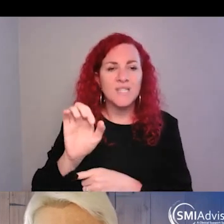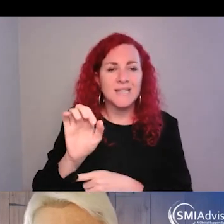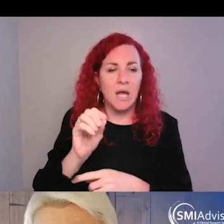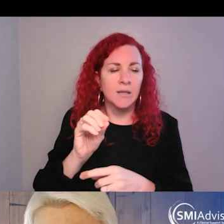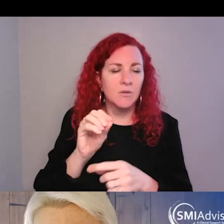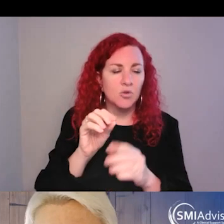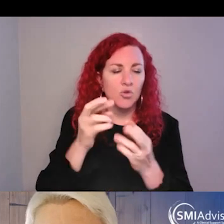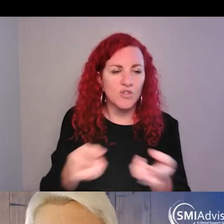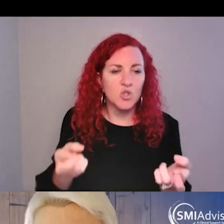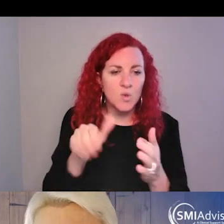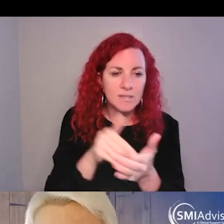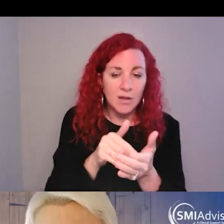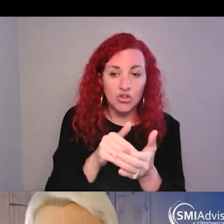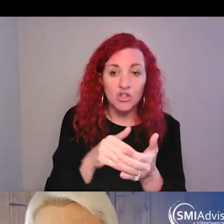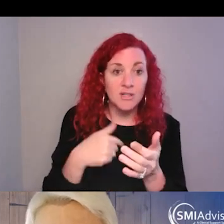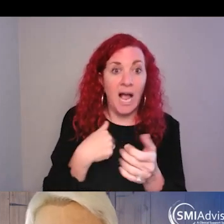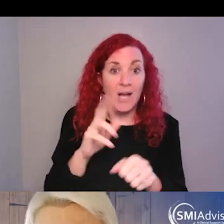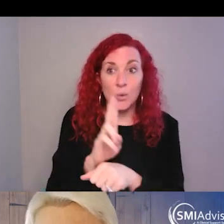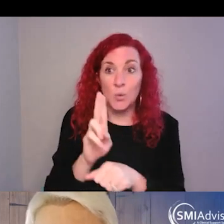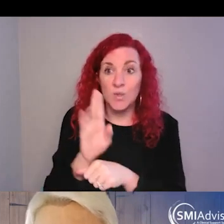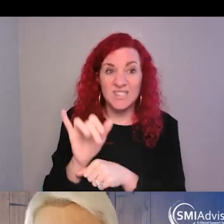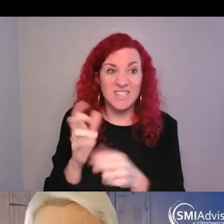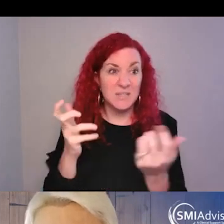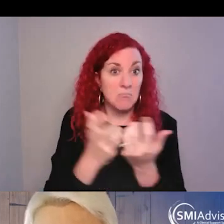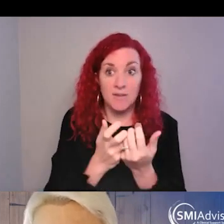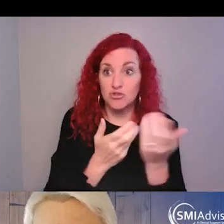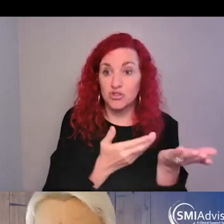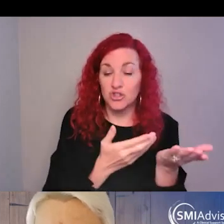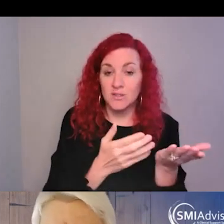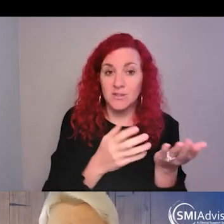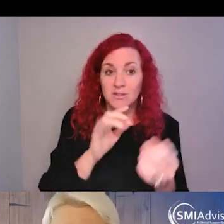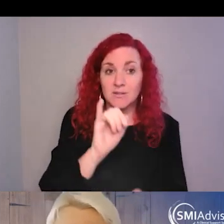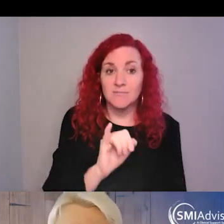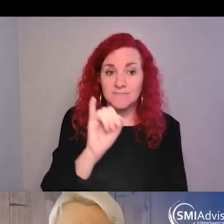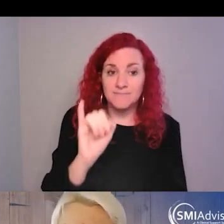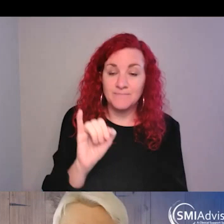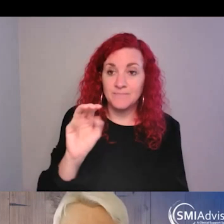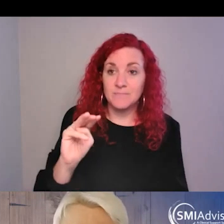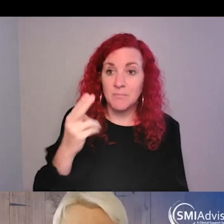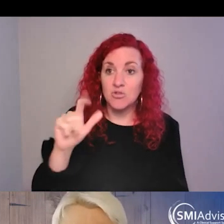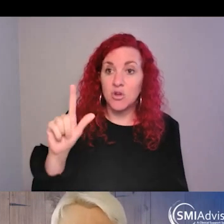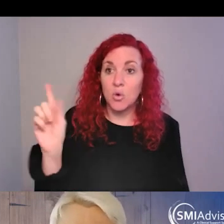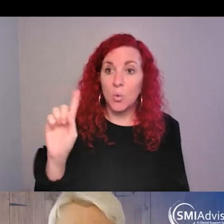SUICIDE USING THIS MATCH OF DOUBLE IHL IN MANCHESTER AND WE DID